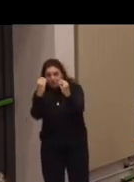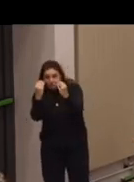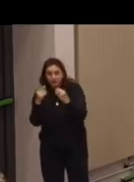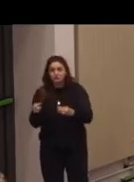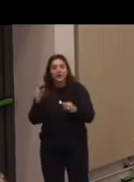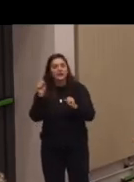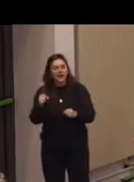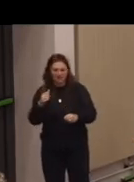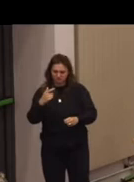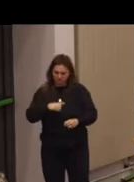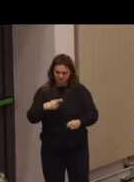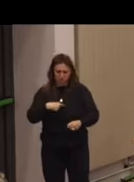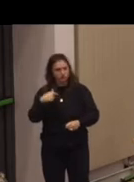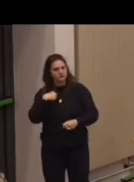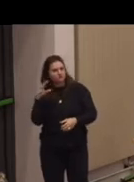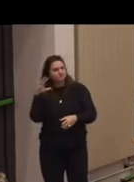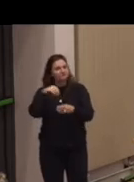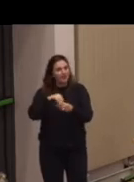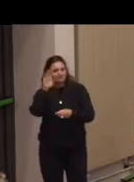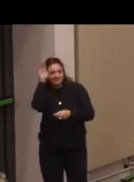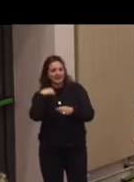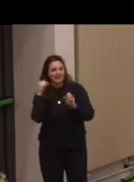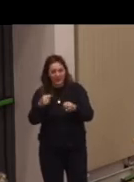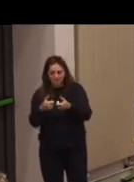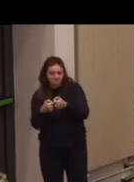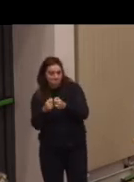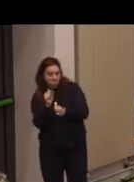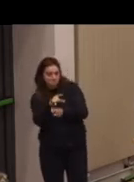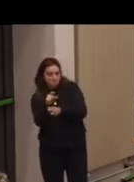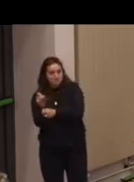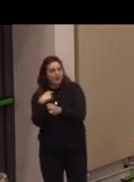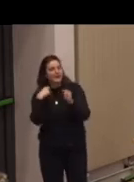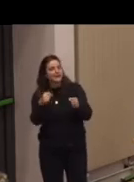I am also focusing on this one because if we are talking about children, children have